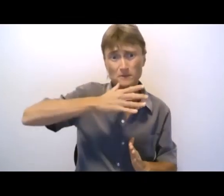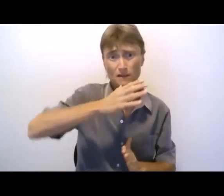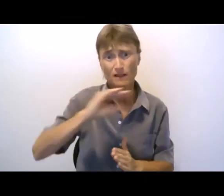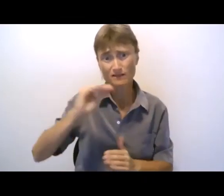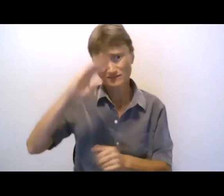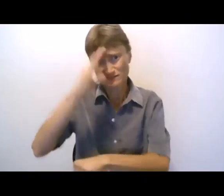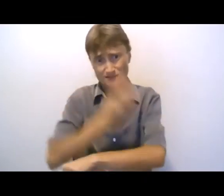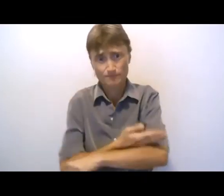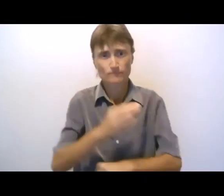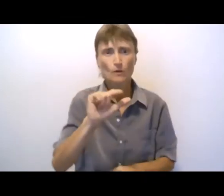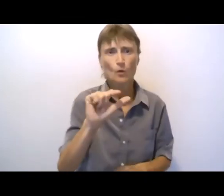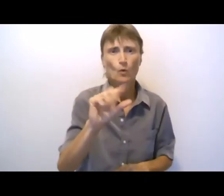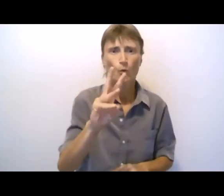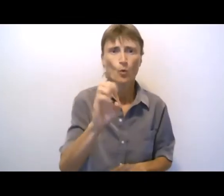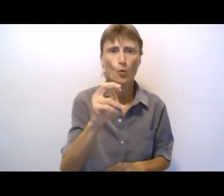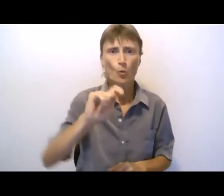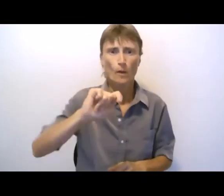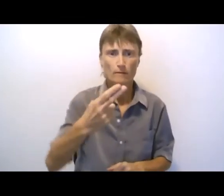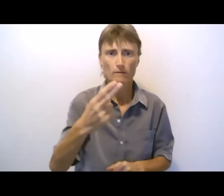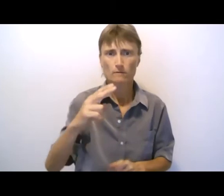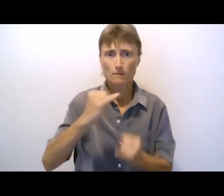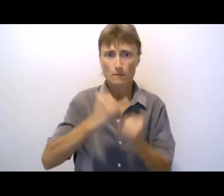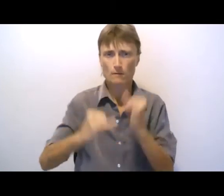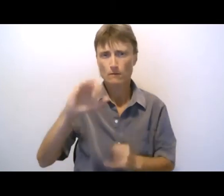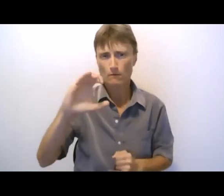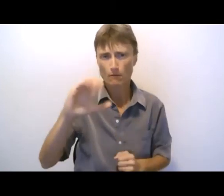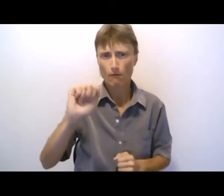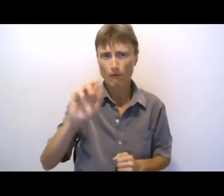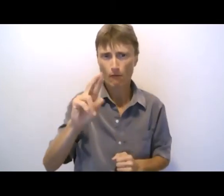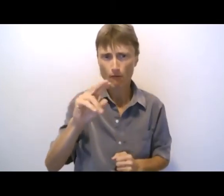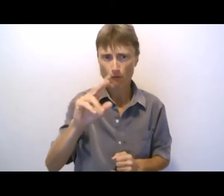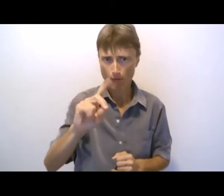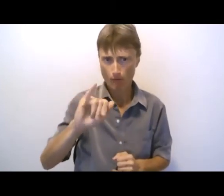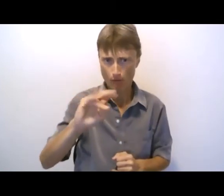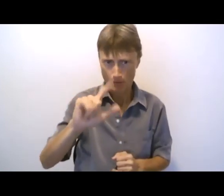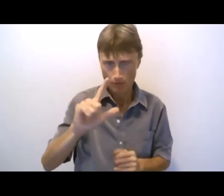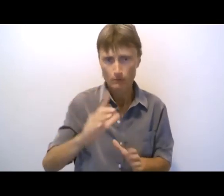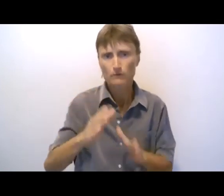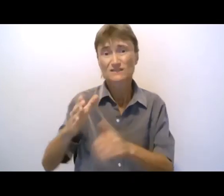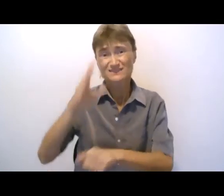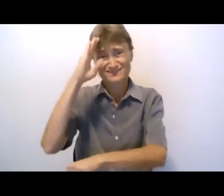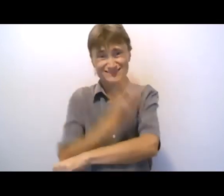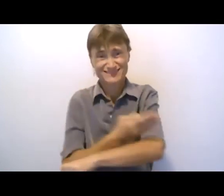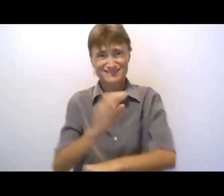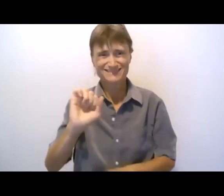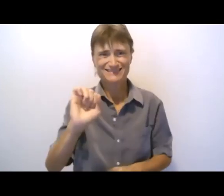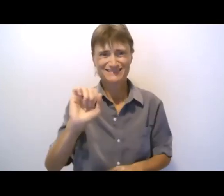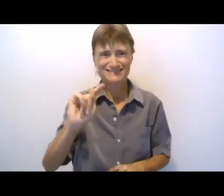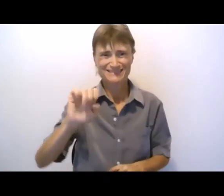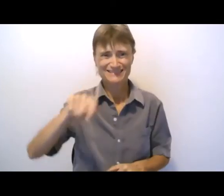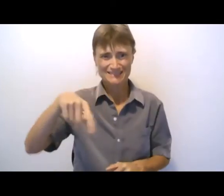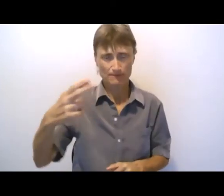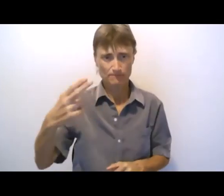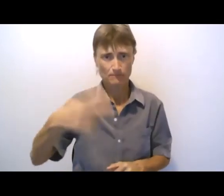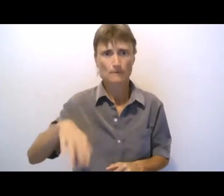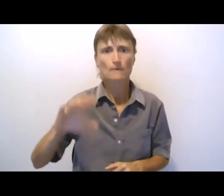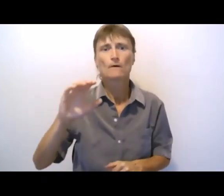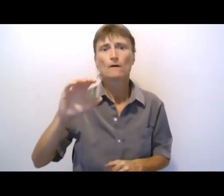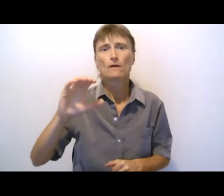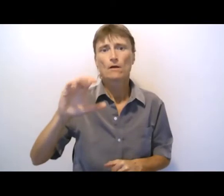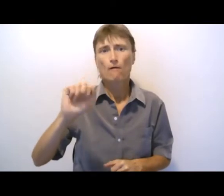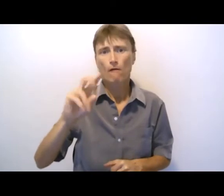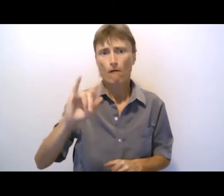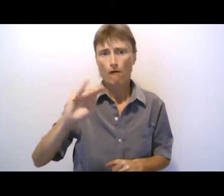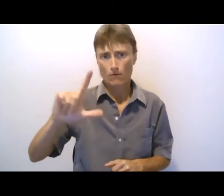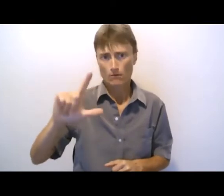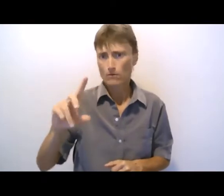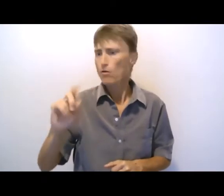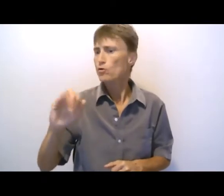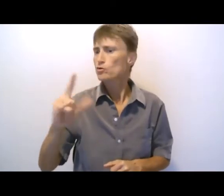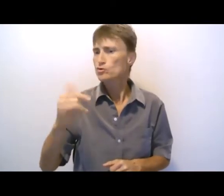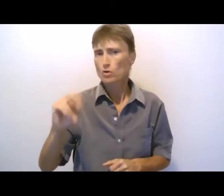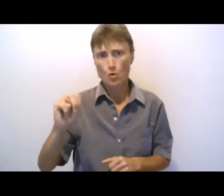Cardinal, and her son, Seth Cardinal Dodginghorse. Seth is a filmmaker and graduated from the,